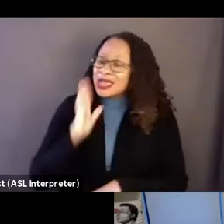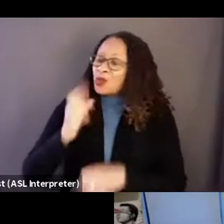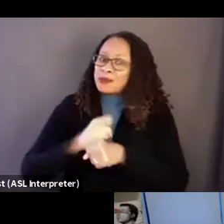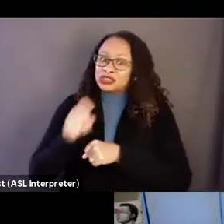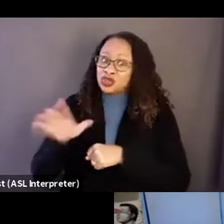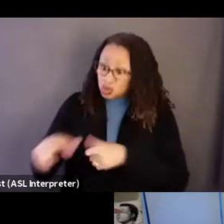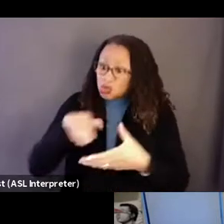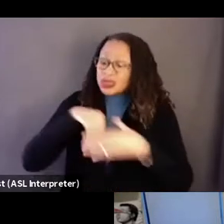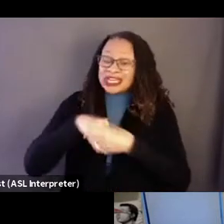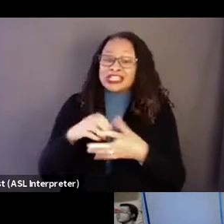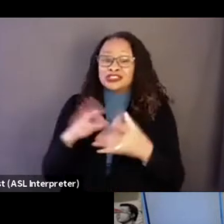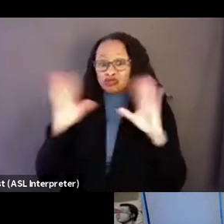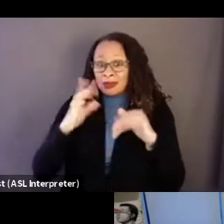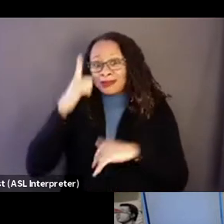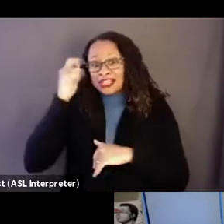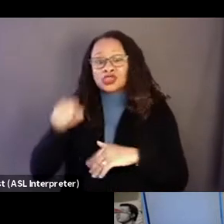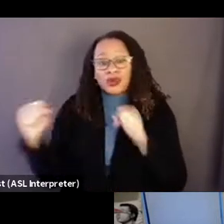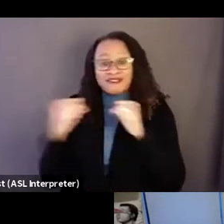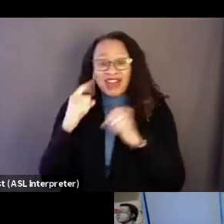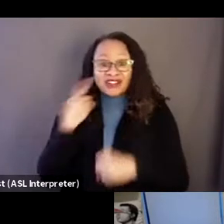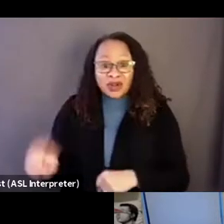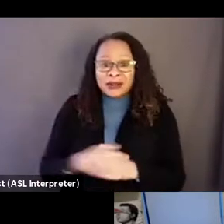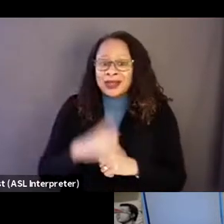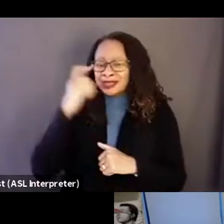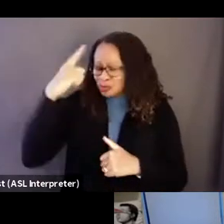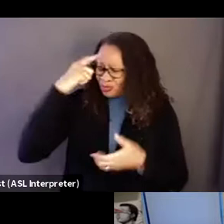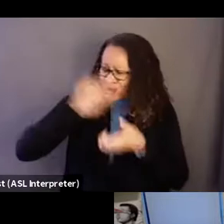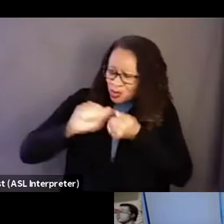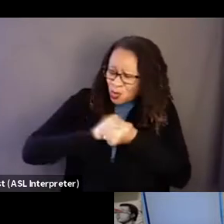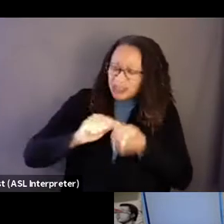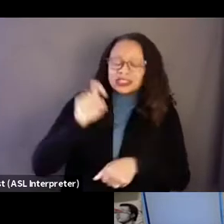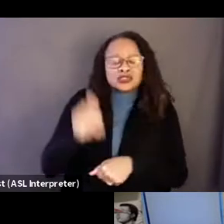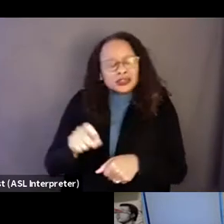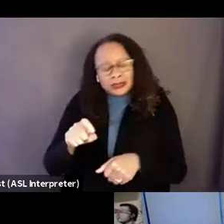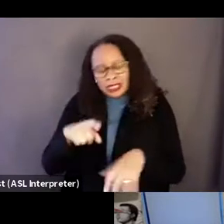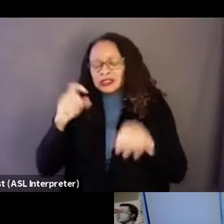but you was fighting for him. You're brainwashed. You have to be a strong minded person